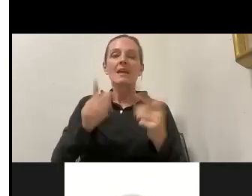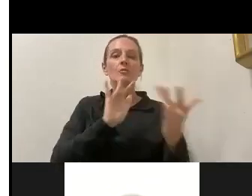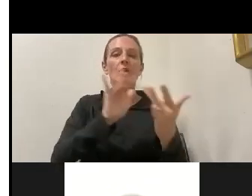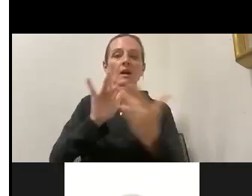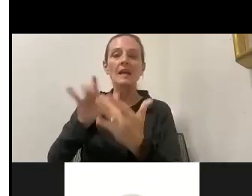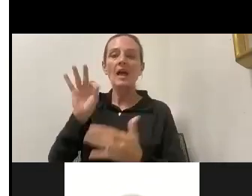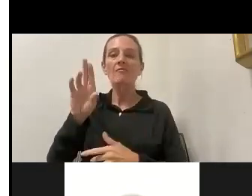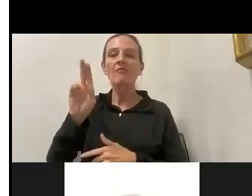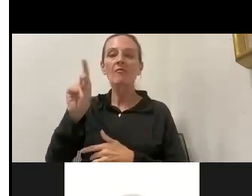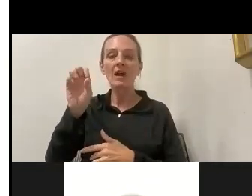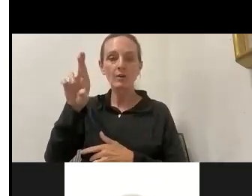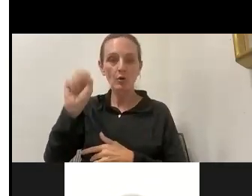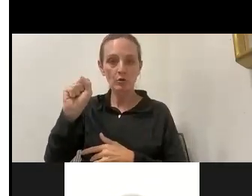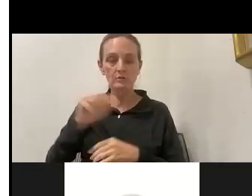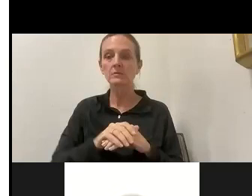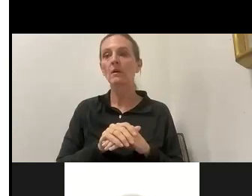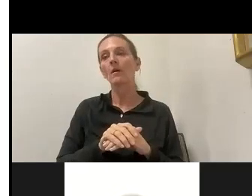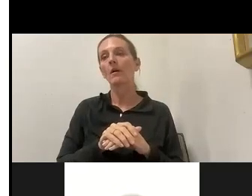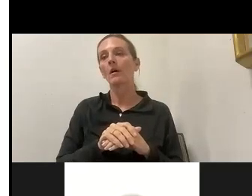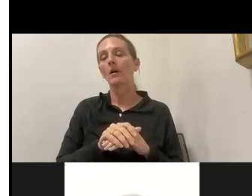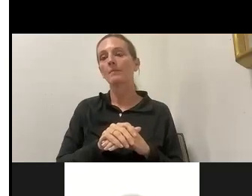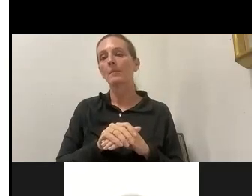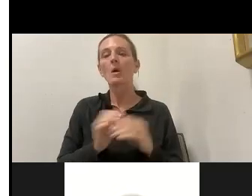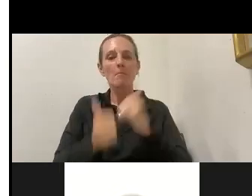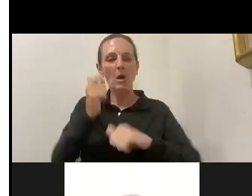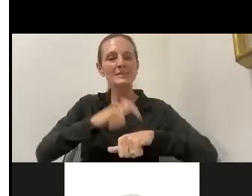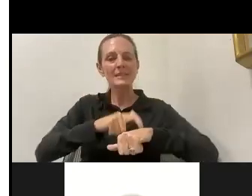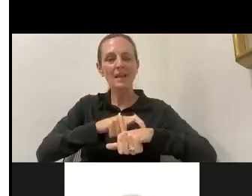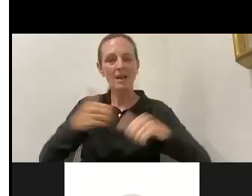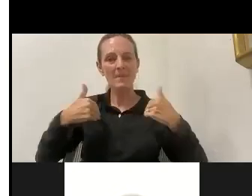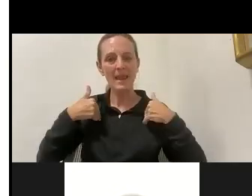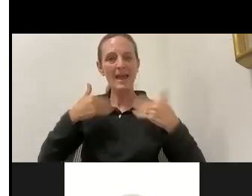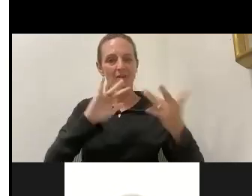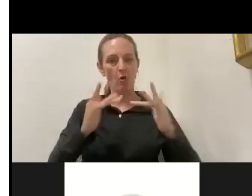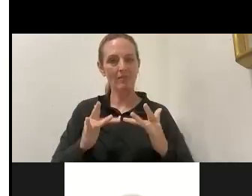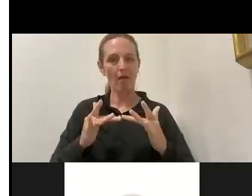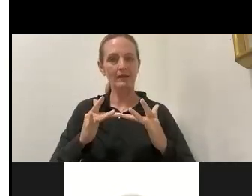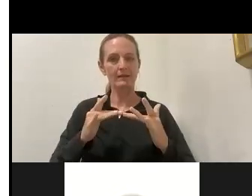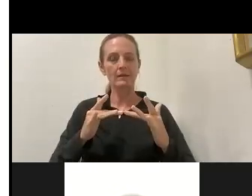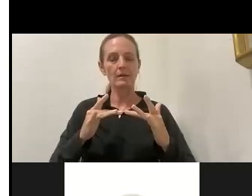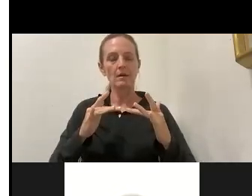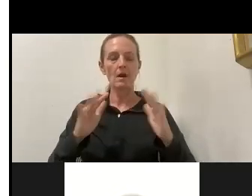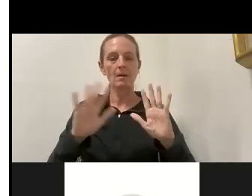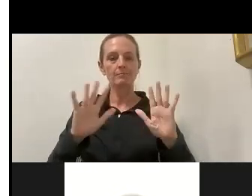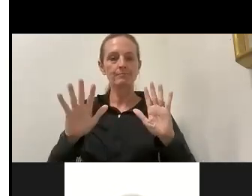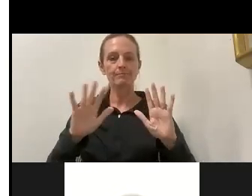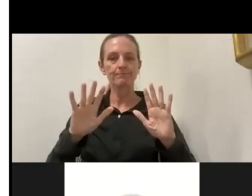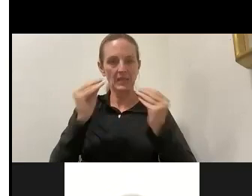usually pull – they will usually have an online information package about the grant,